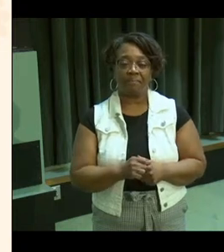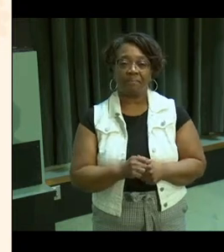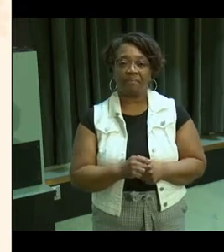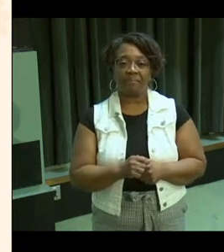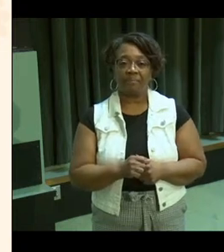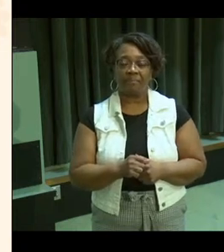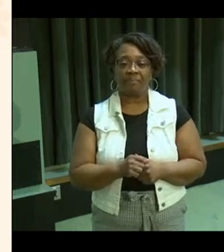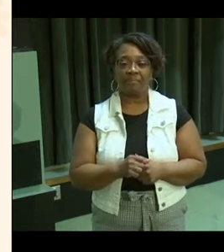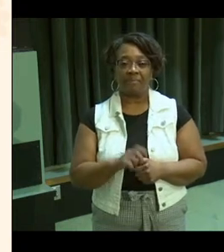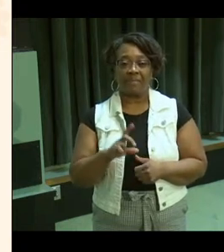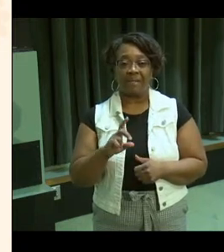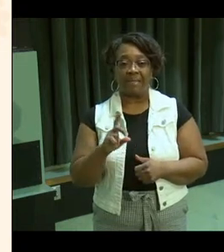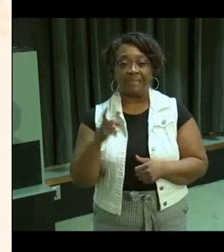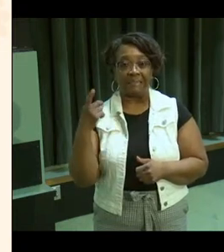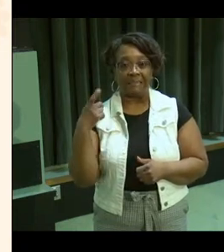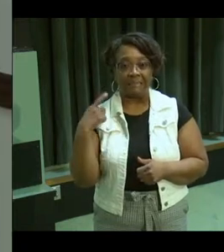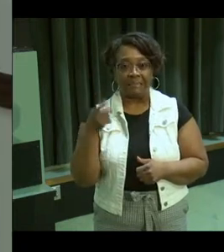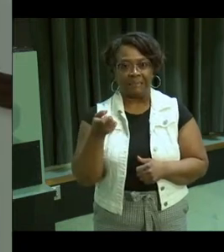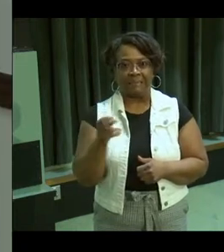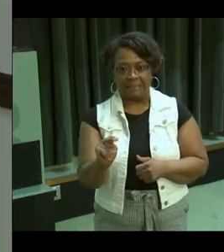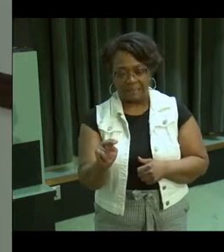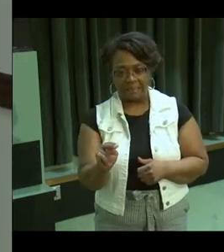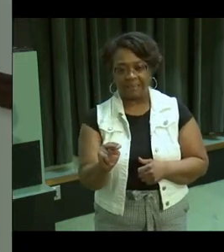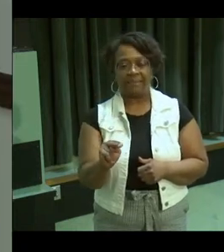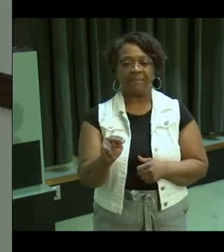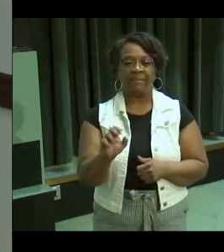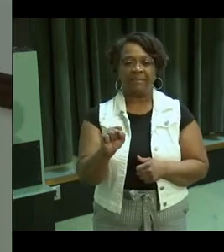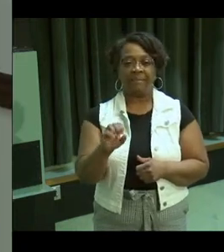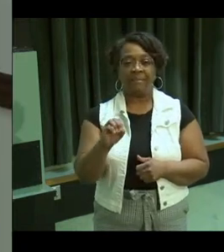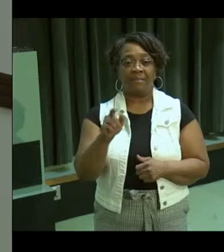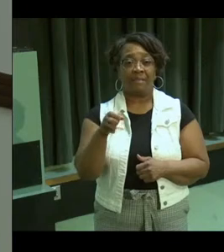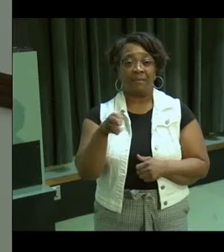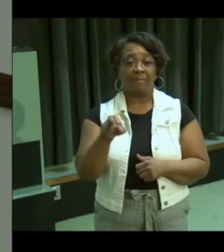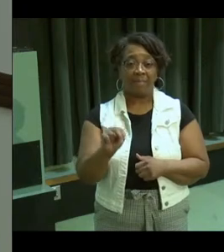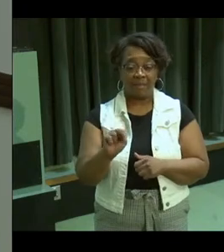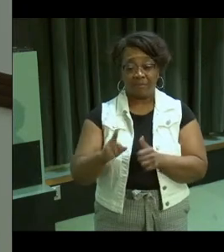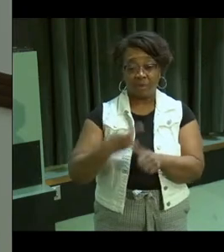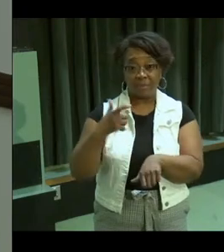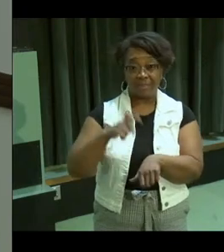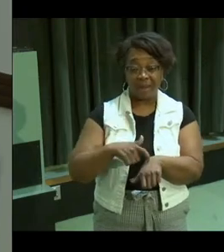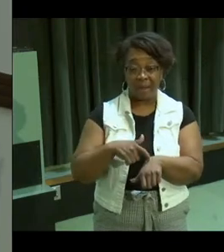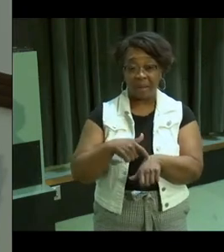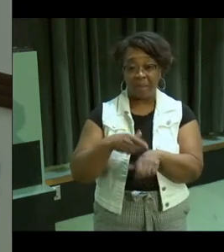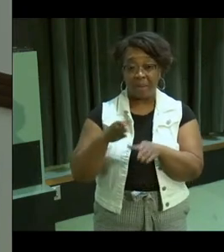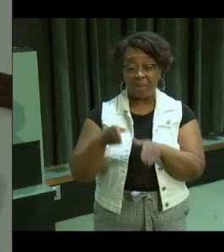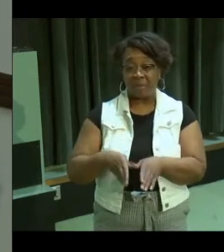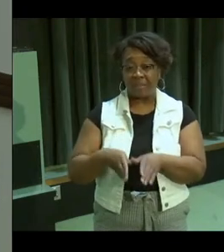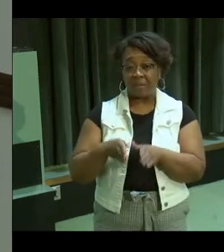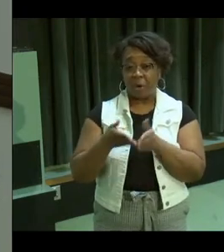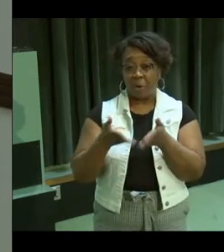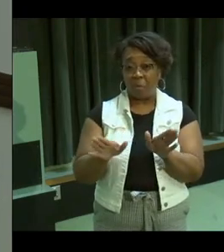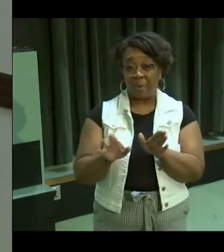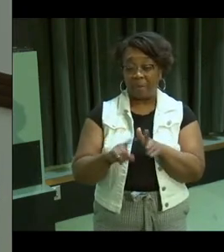of us, Dean Solomon, that was